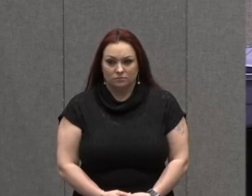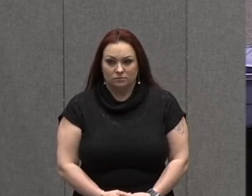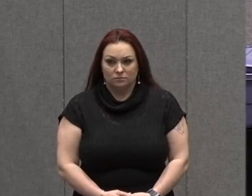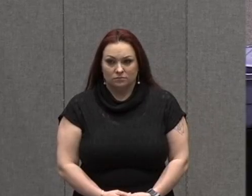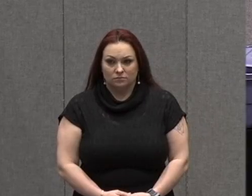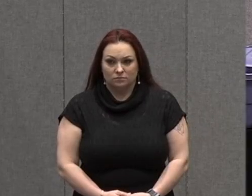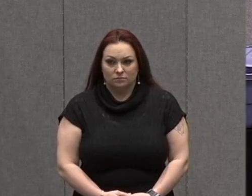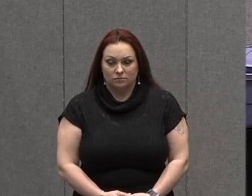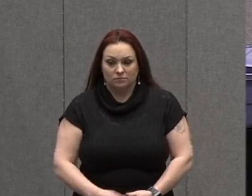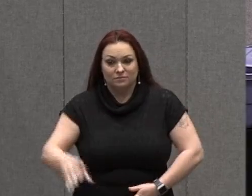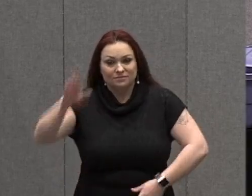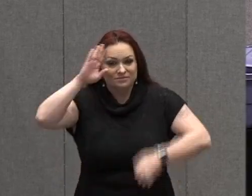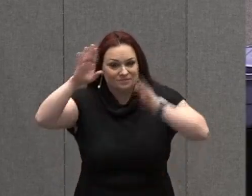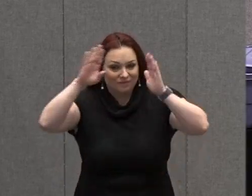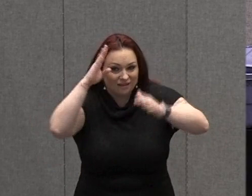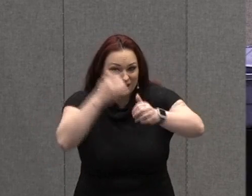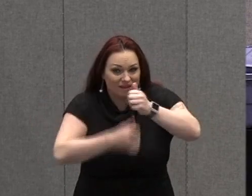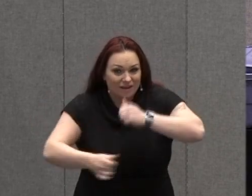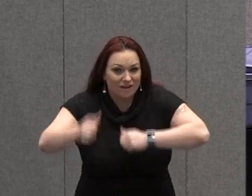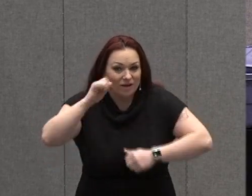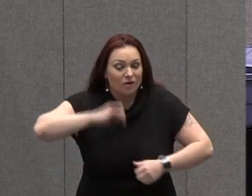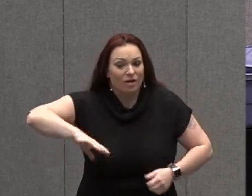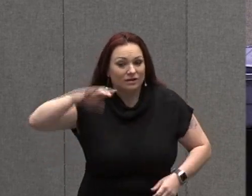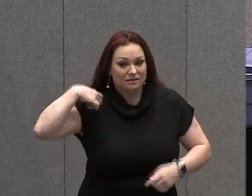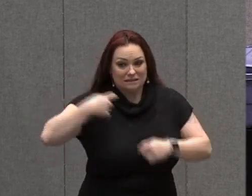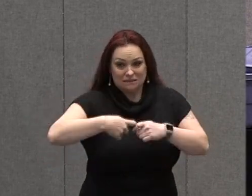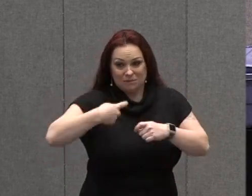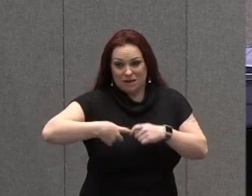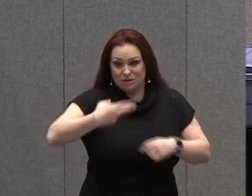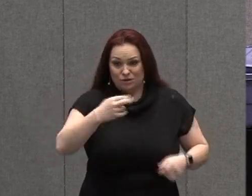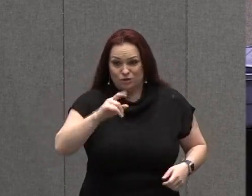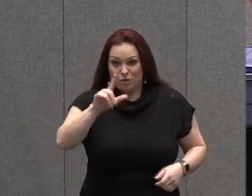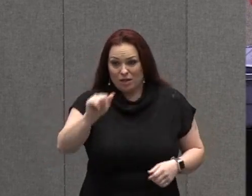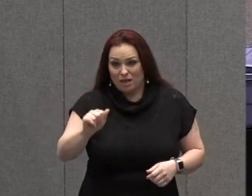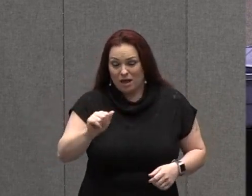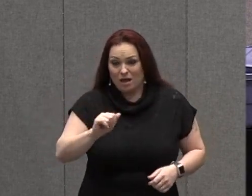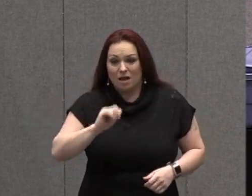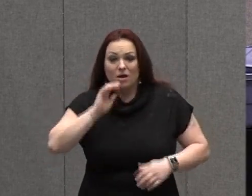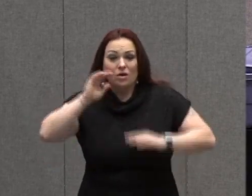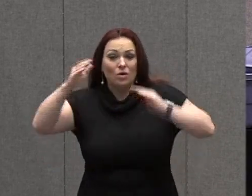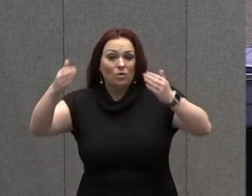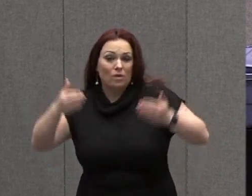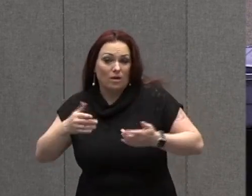Hello everybody! Hola! Hello everyone! Welcome to At Home with APS.